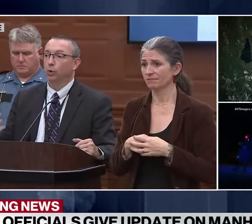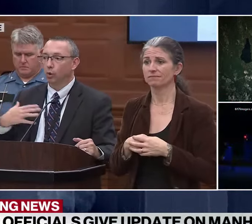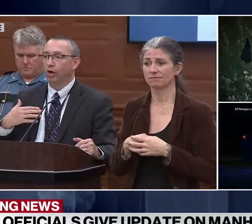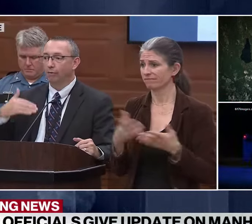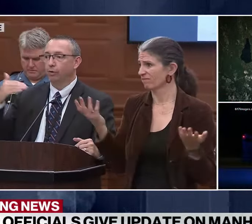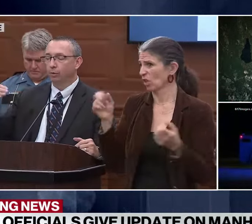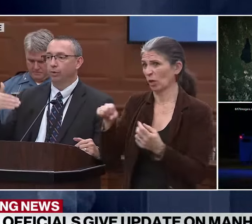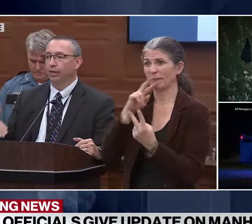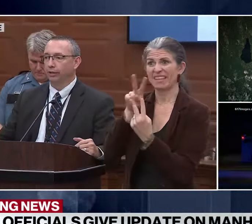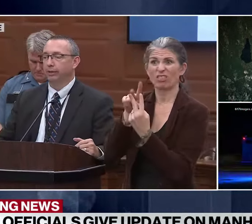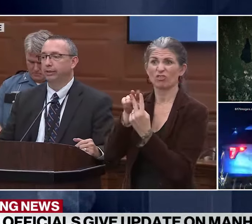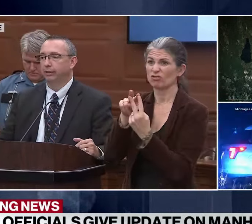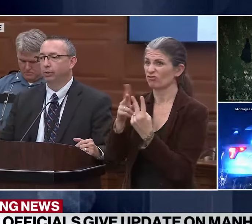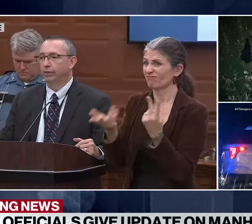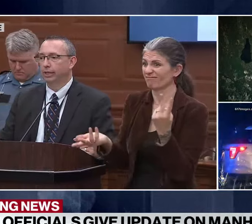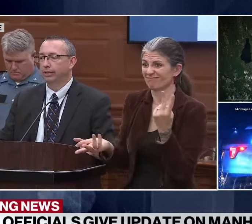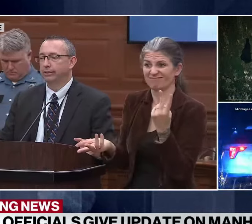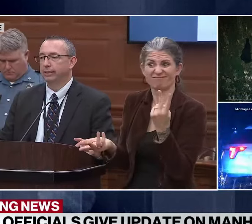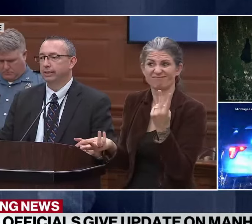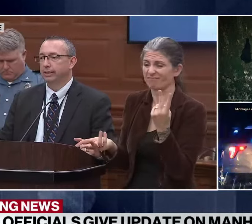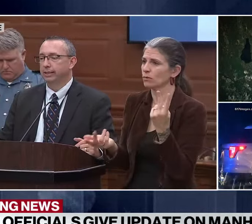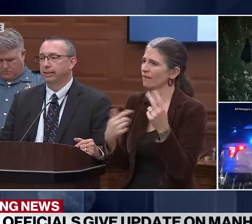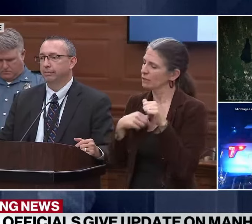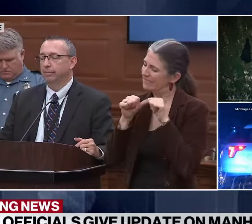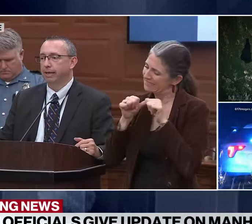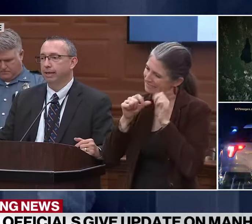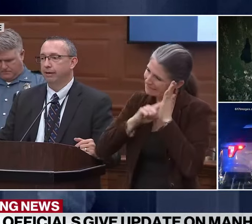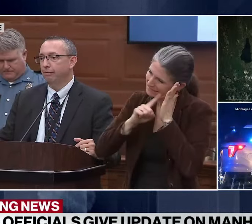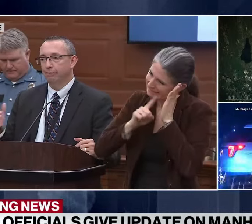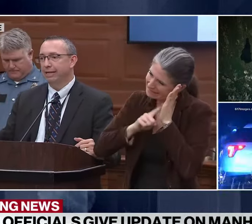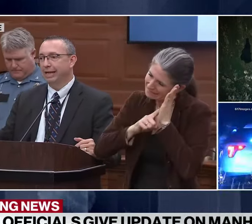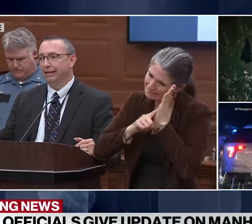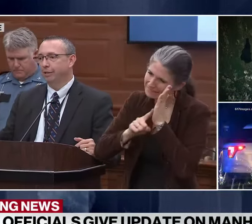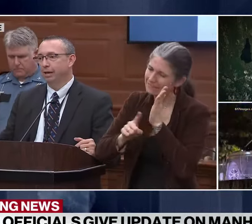SURE. IS THE RIVER OF POSSIBILITIES HERE. WE'RE GOING TO CONTINUE TO WORK